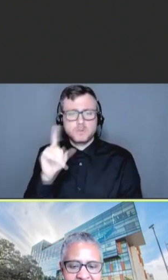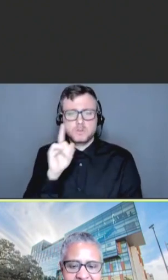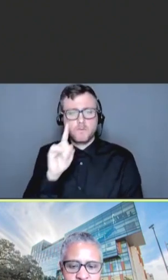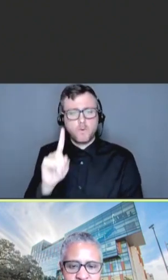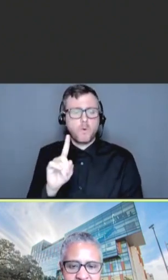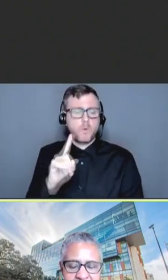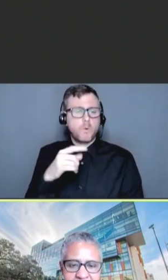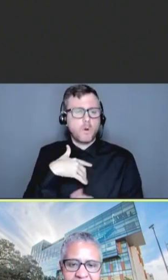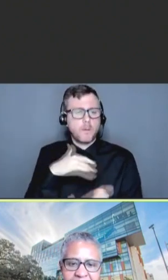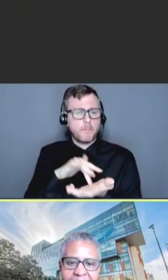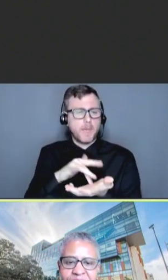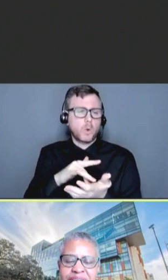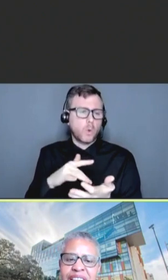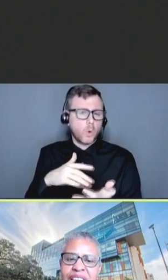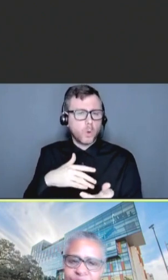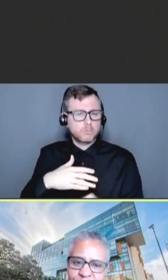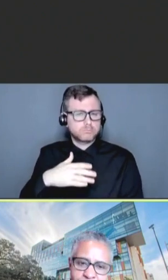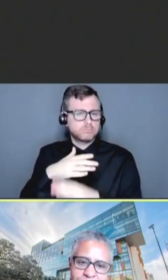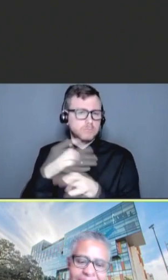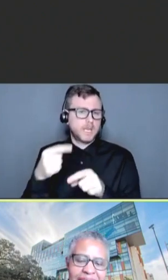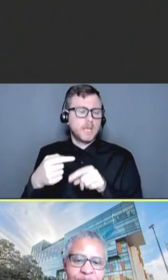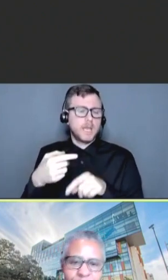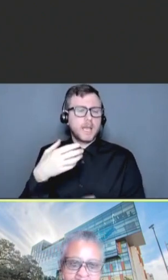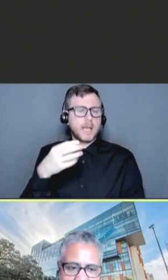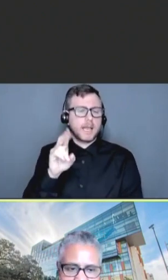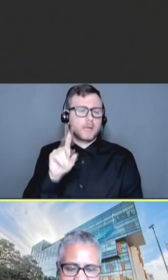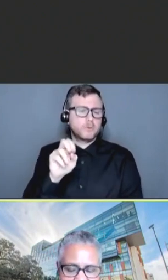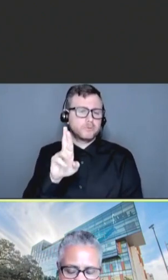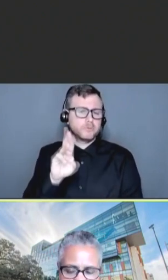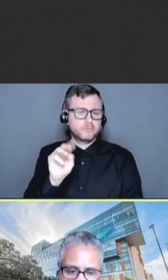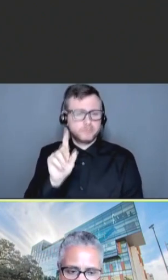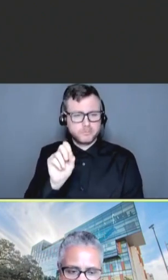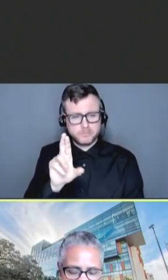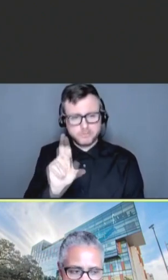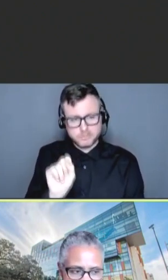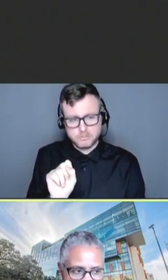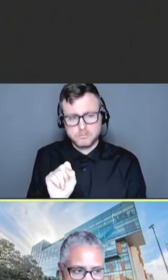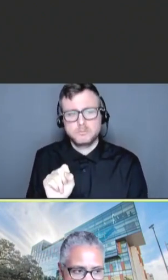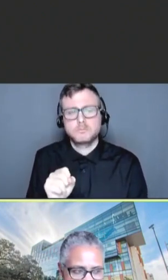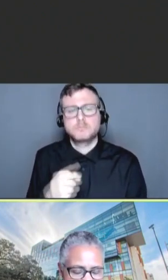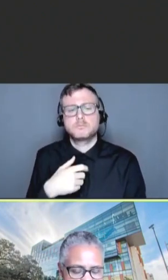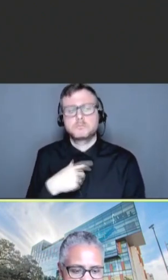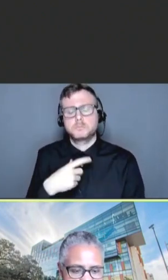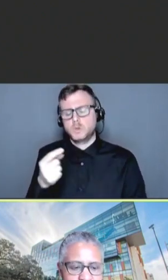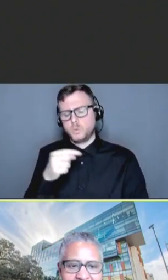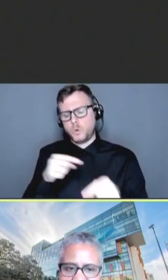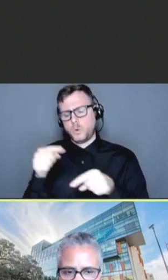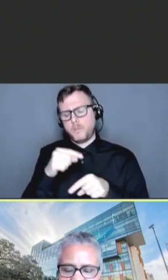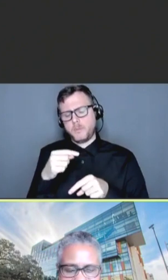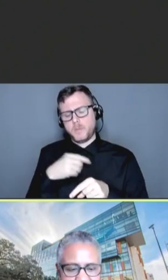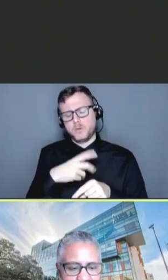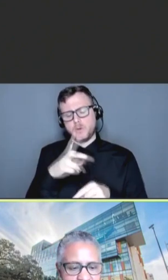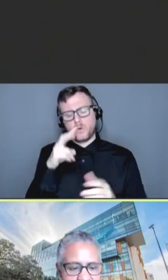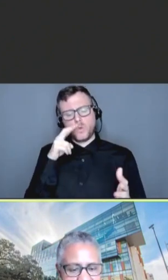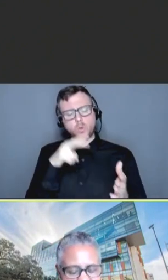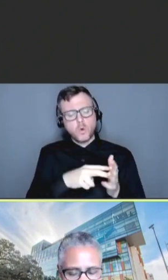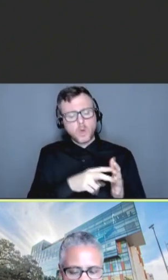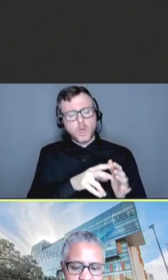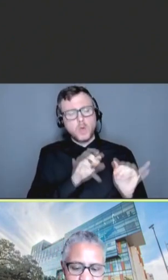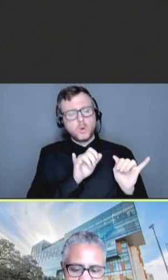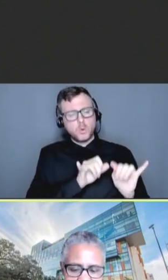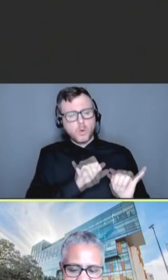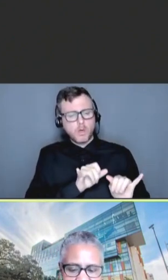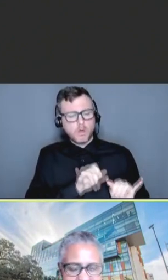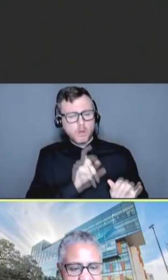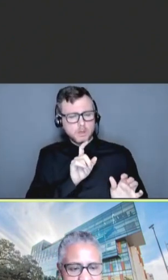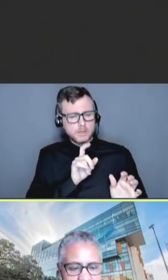And as we have continued to go back to some of the nuances in the charge, we have also